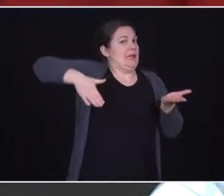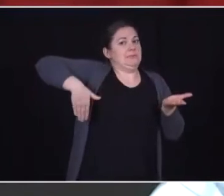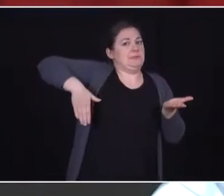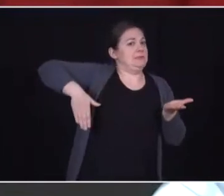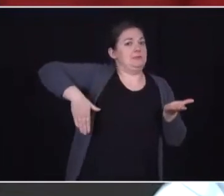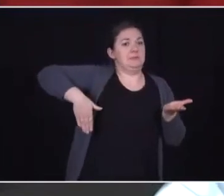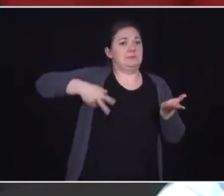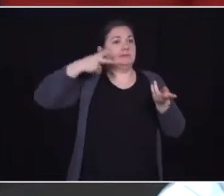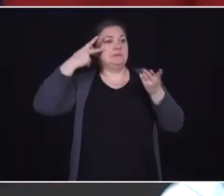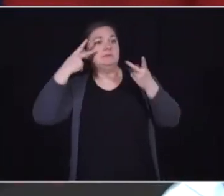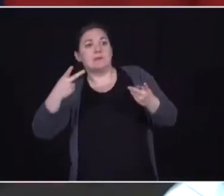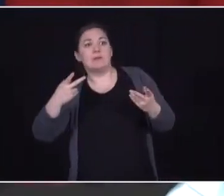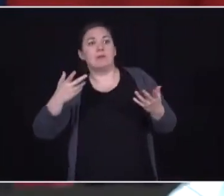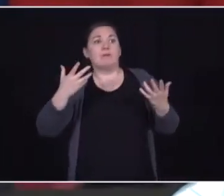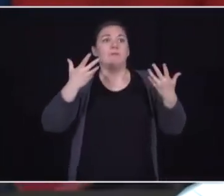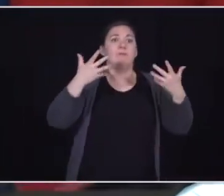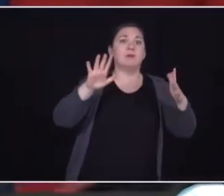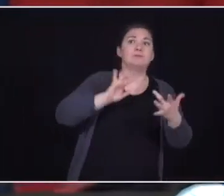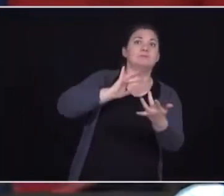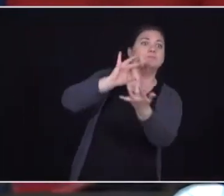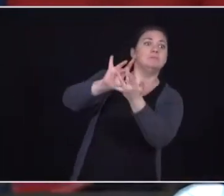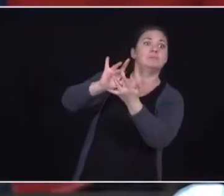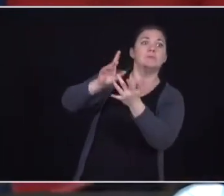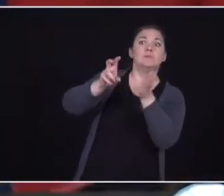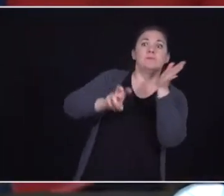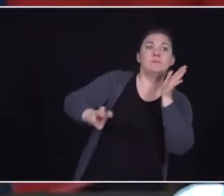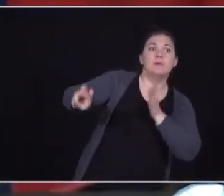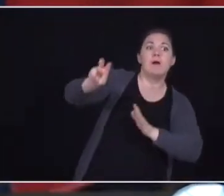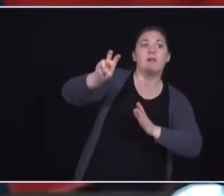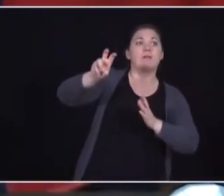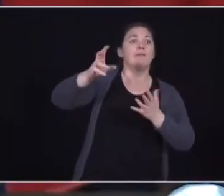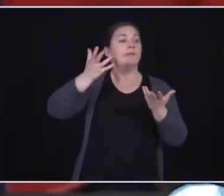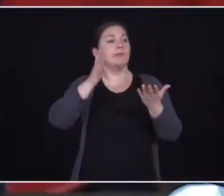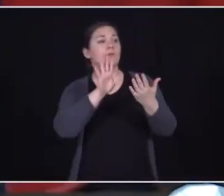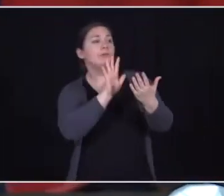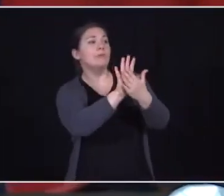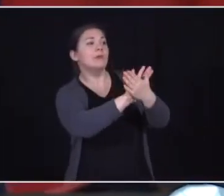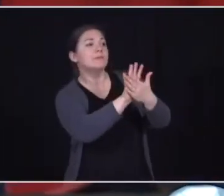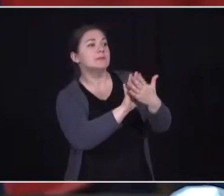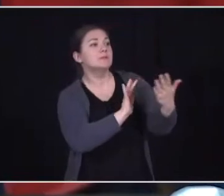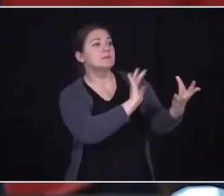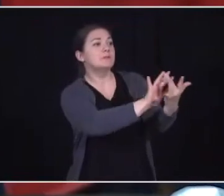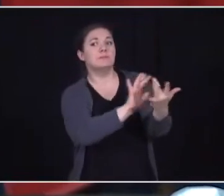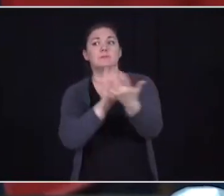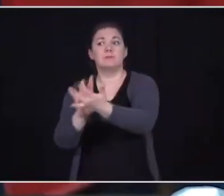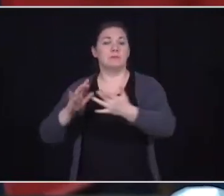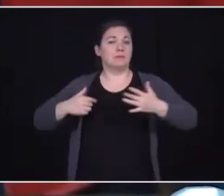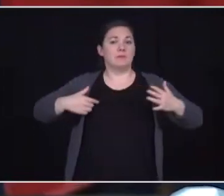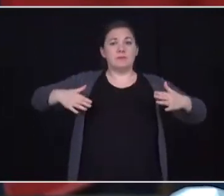emerge from that. And Dr. Hyer you can speak to whether this question itself is within the